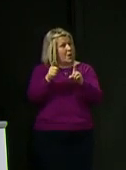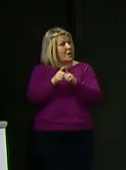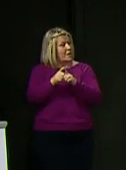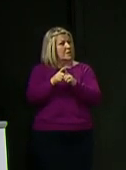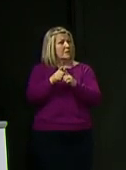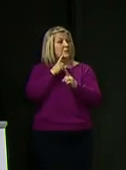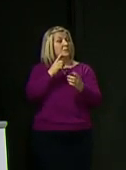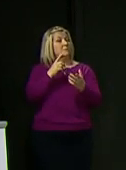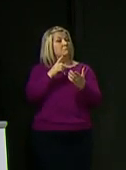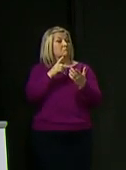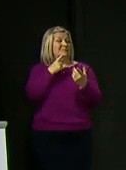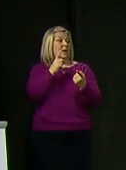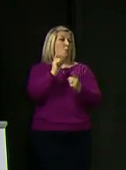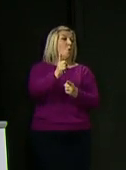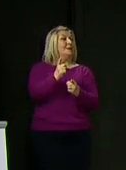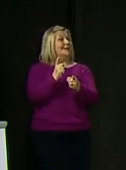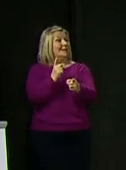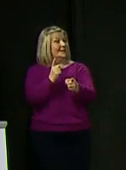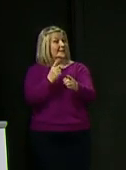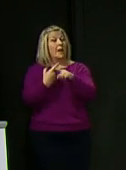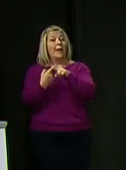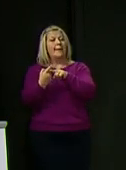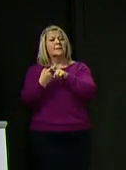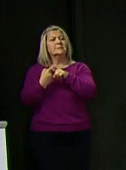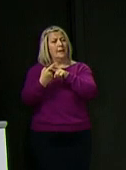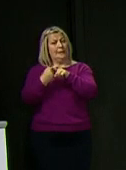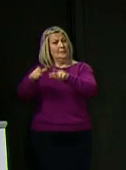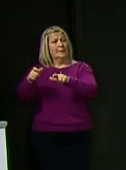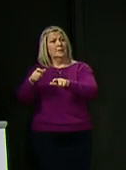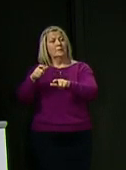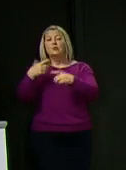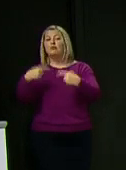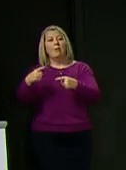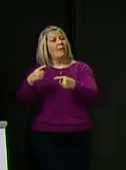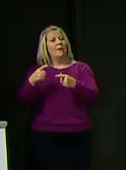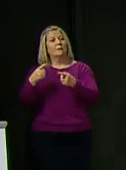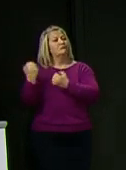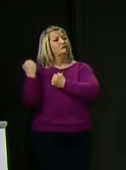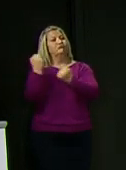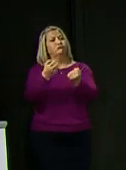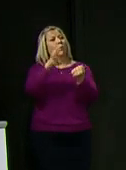today, people from England not to drive into Wales for exercise, crossing their border.